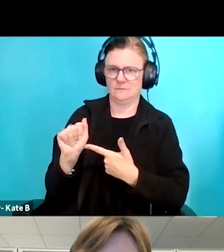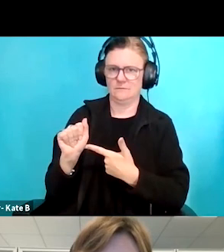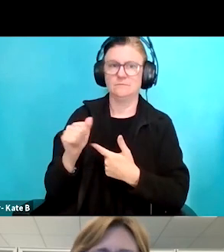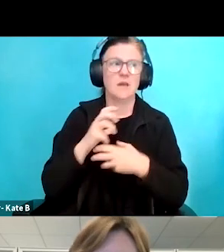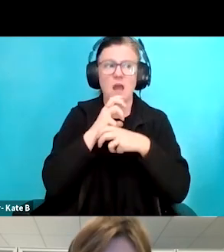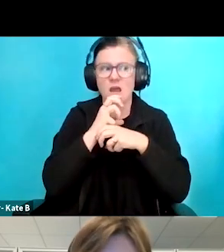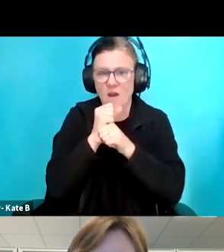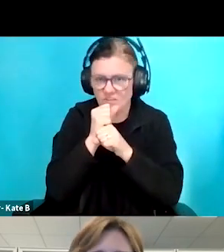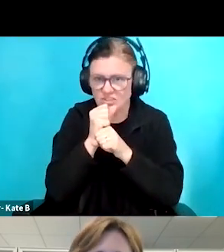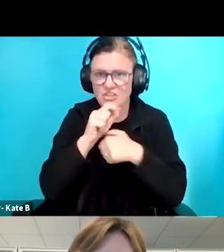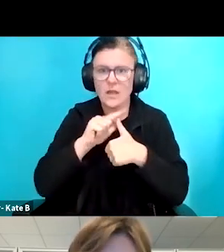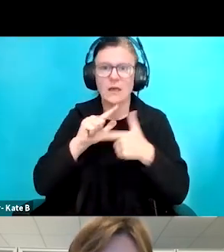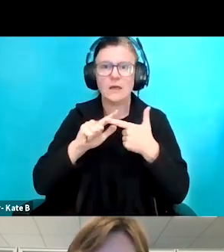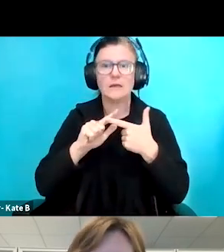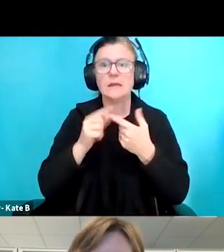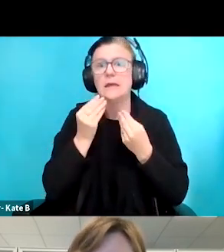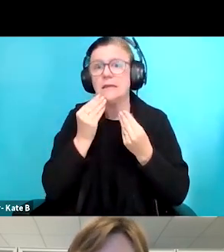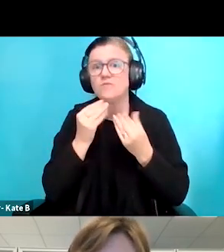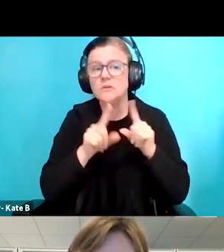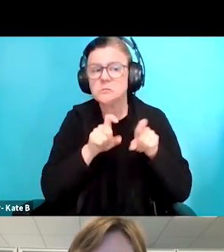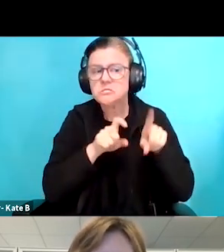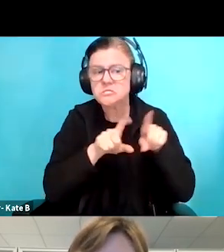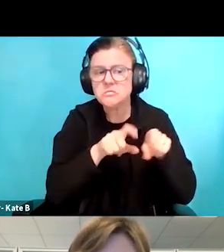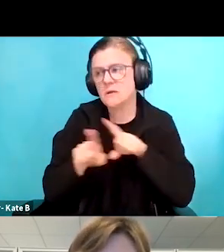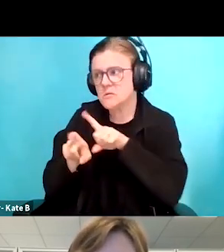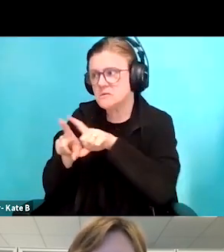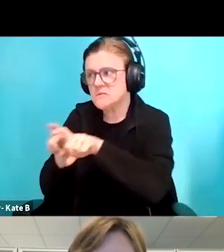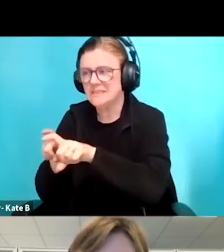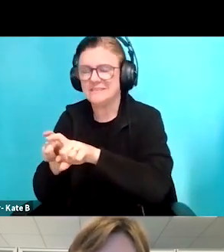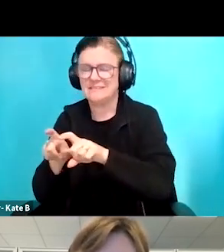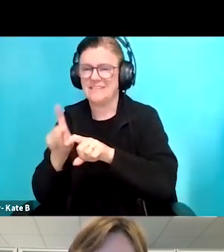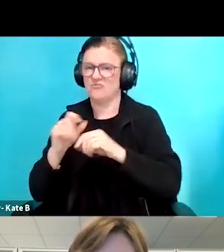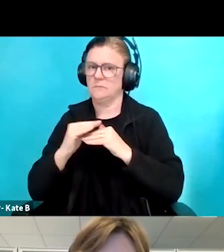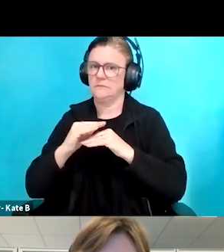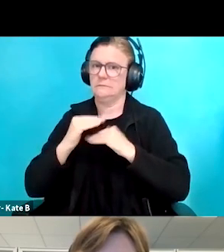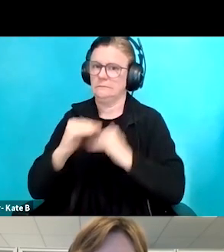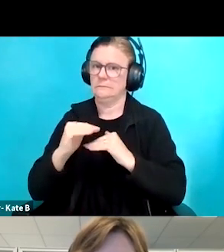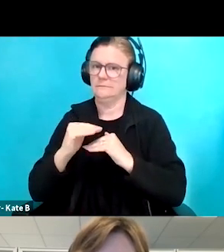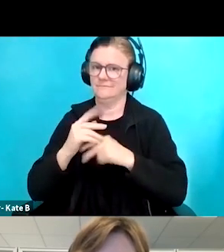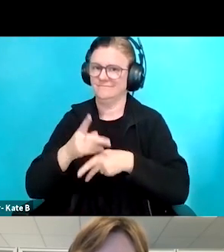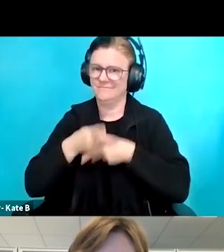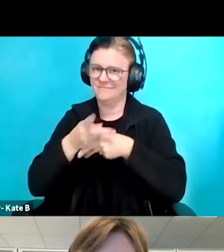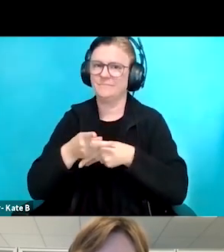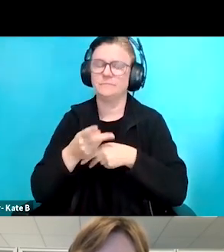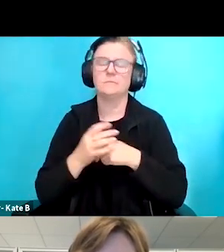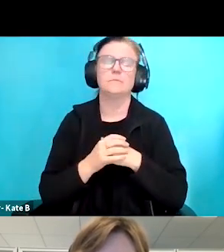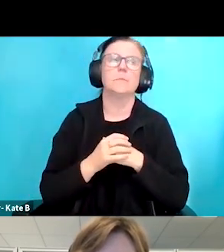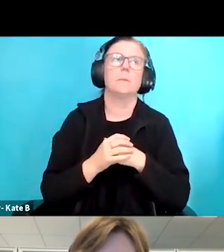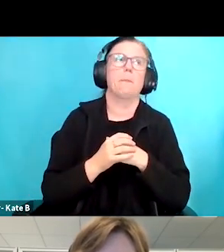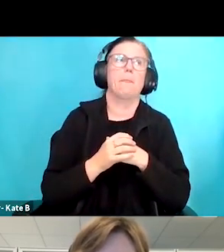and how much information you can get to about individuals to give you an example of some of the